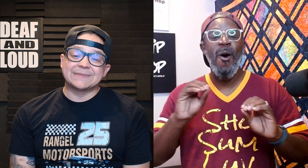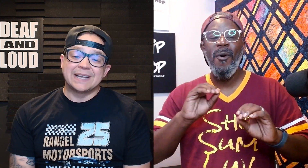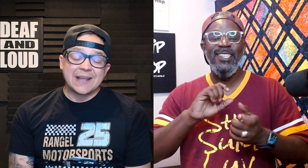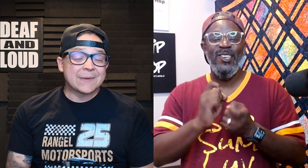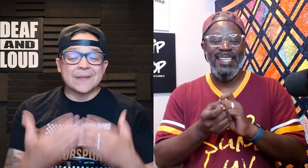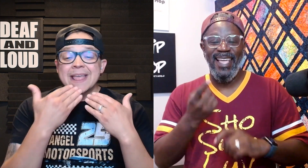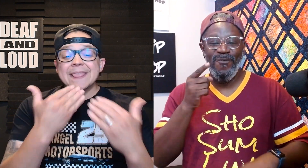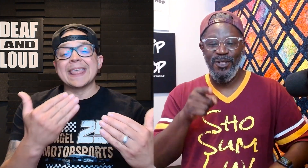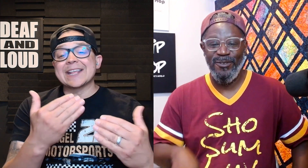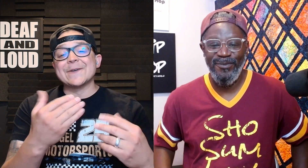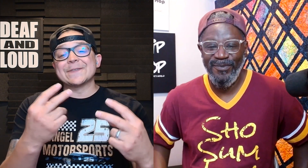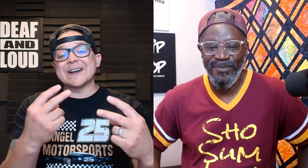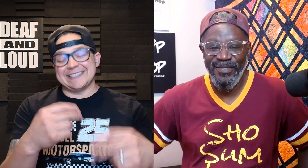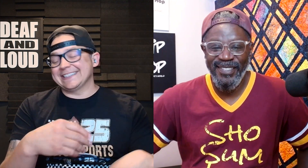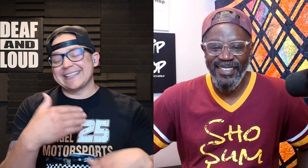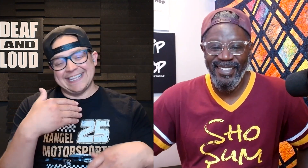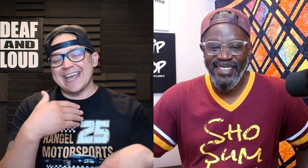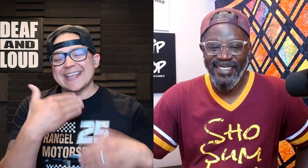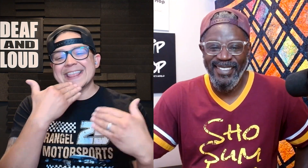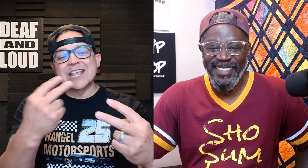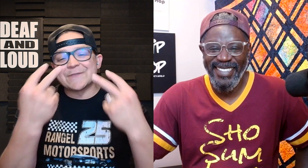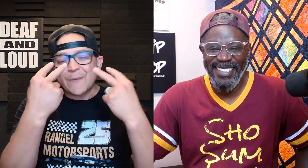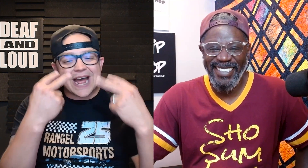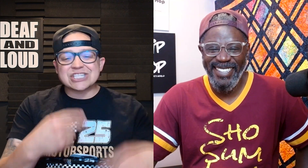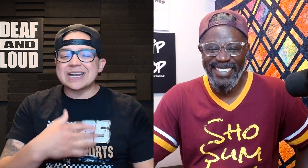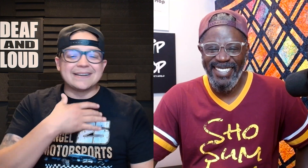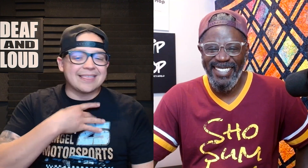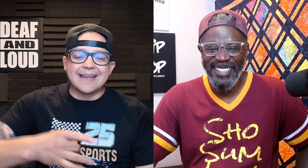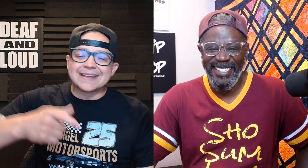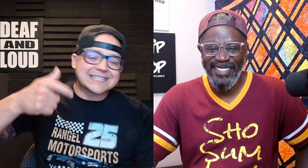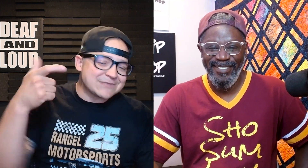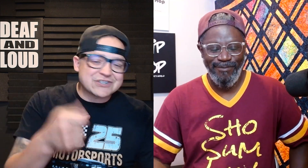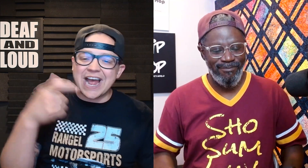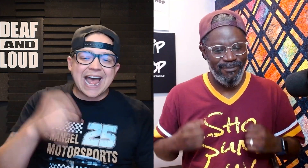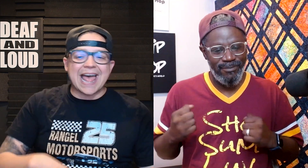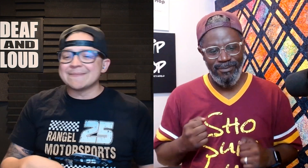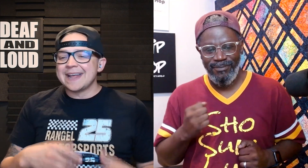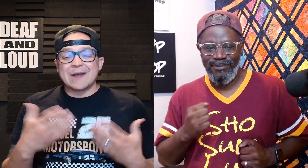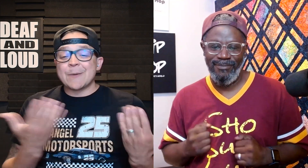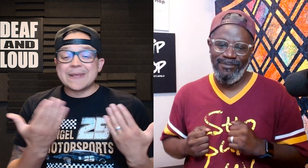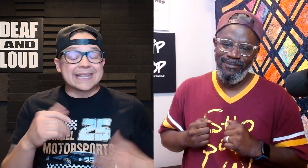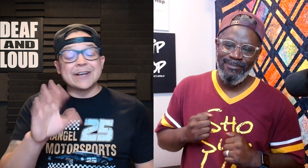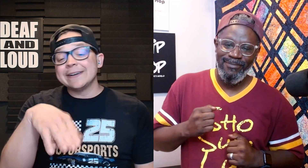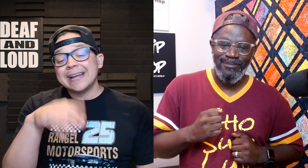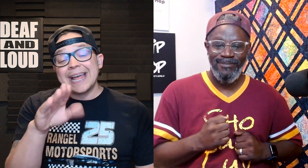No one can change that for you. Thank you for, yeah. Thank you for watching, like, subscribe. We'll be here.